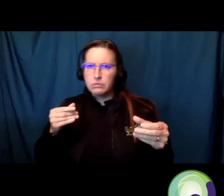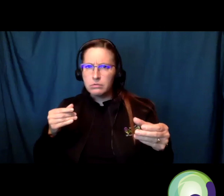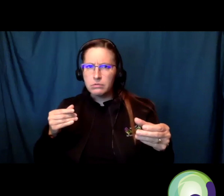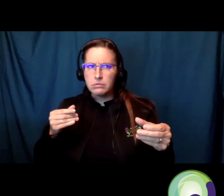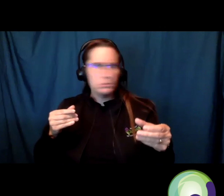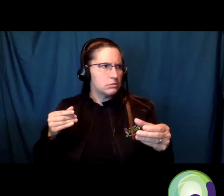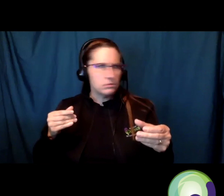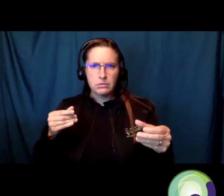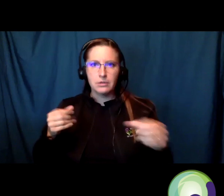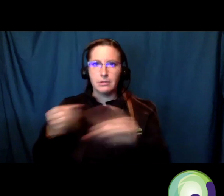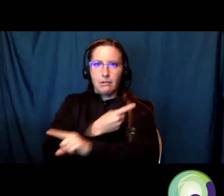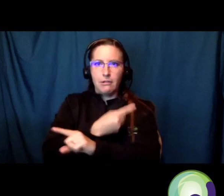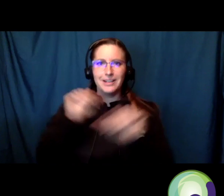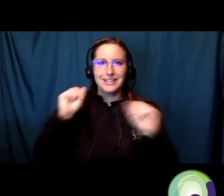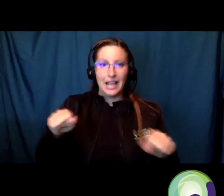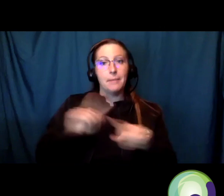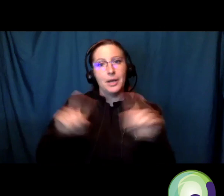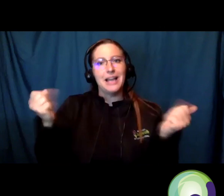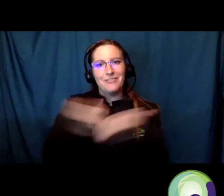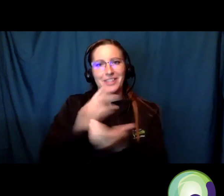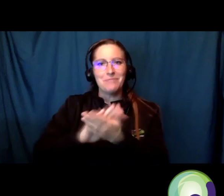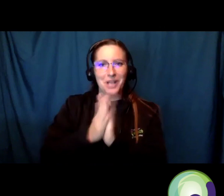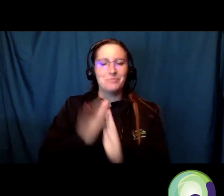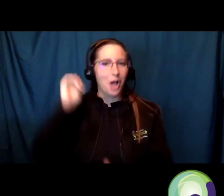become an auditory opportunity I'm sure and a language